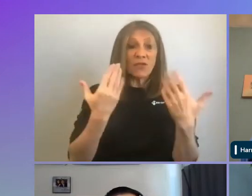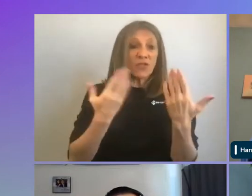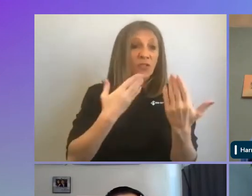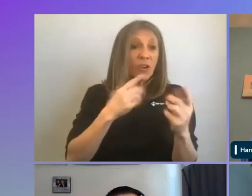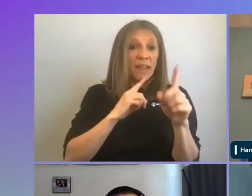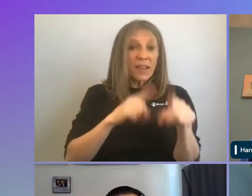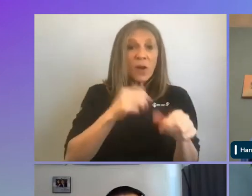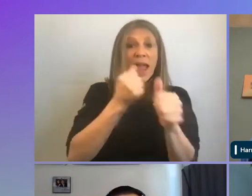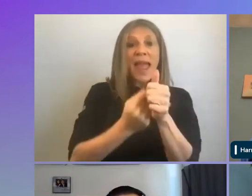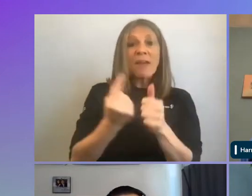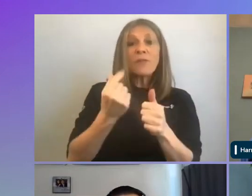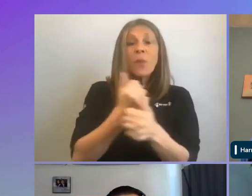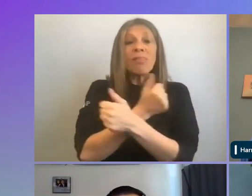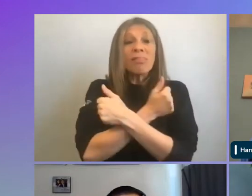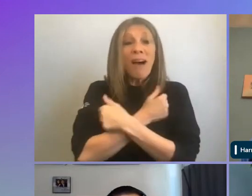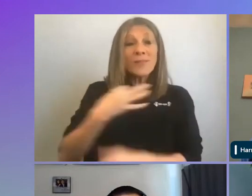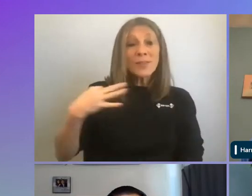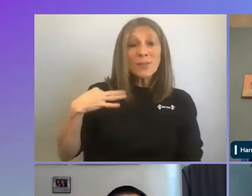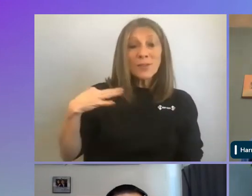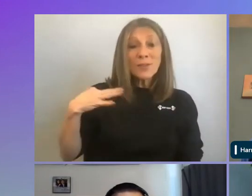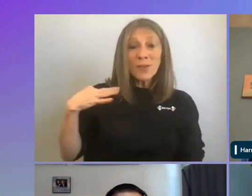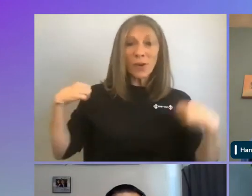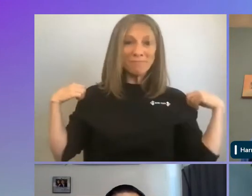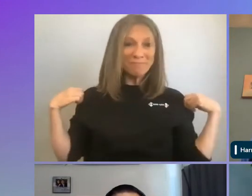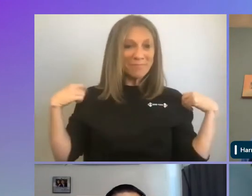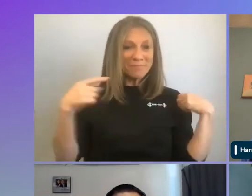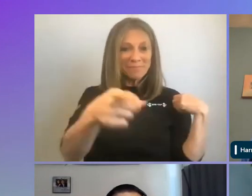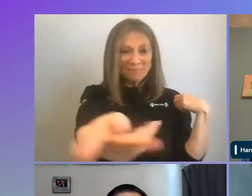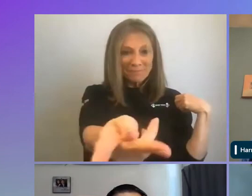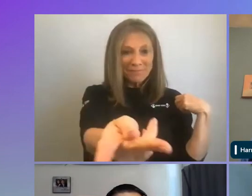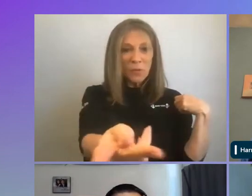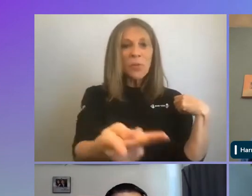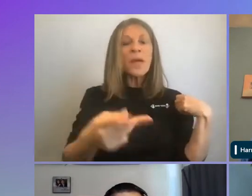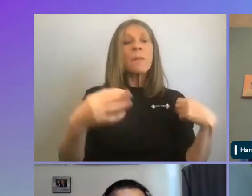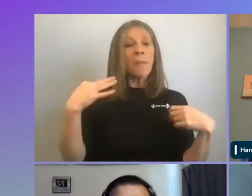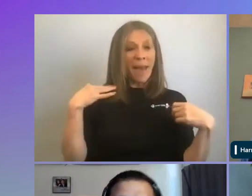a good answer, but everyone's loving the shirts that you guys are both wearing. It's cute, and it's matching, and they're